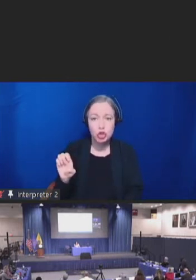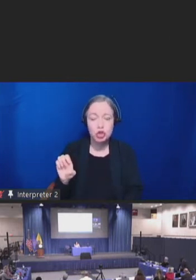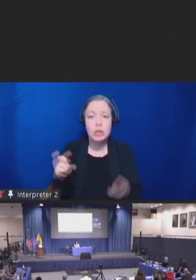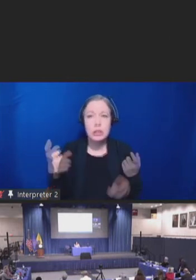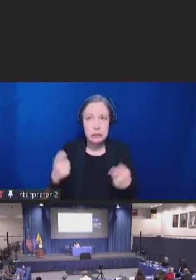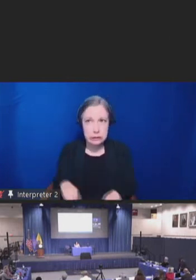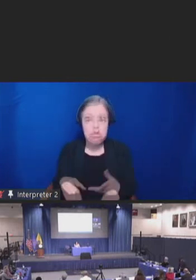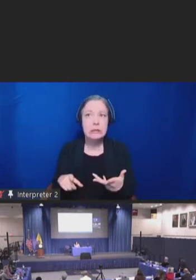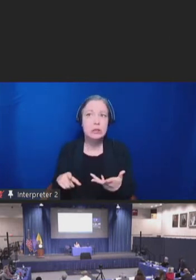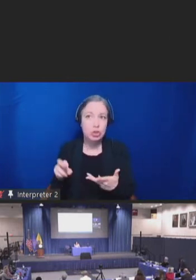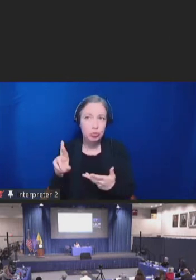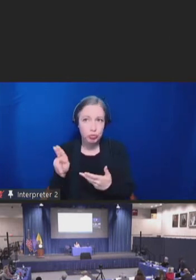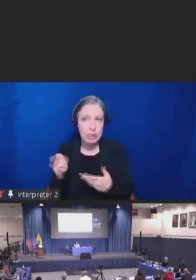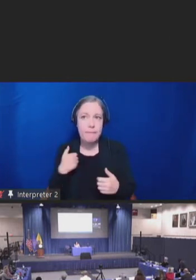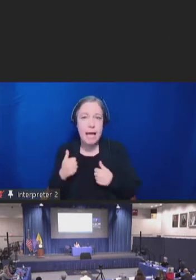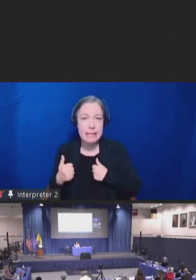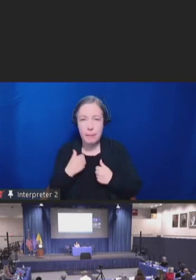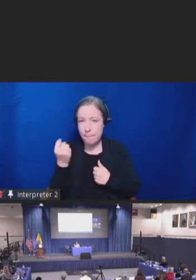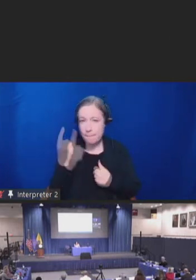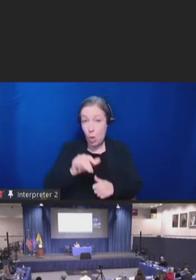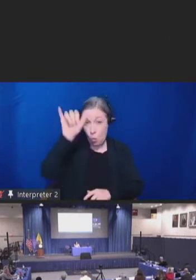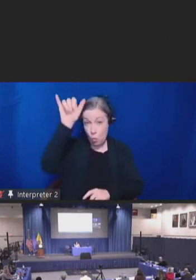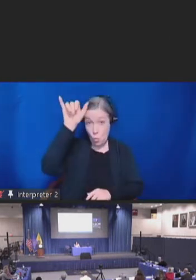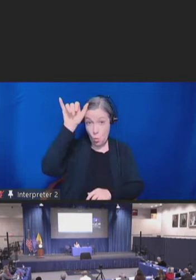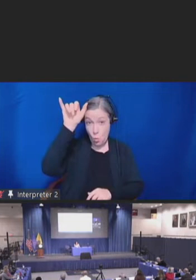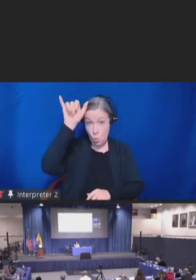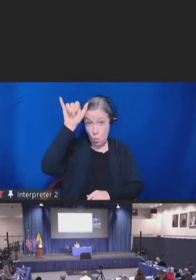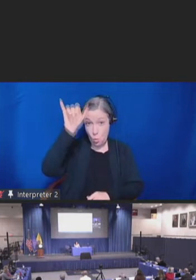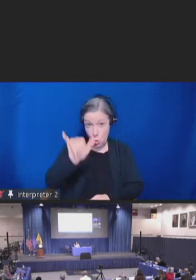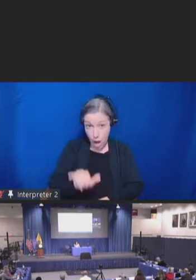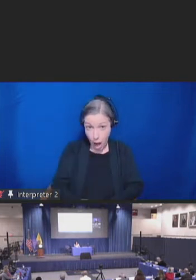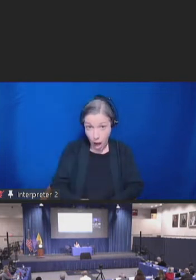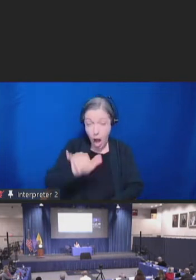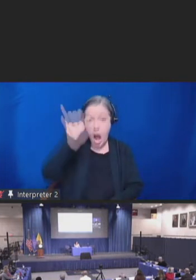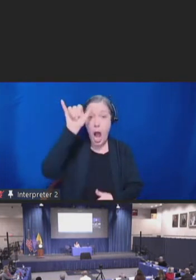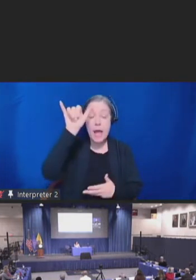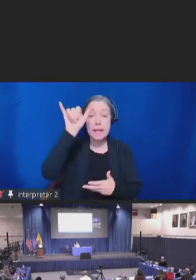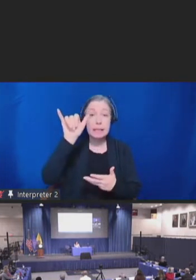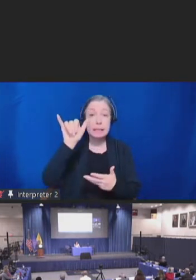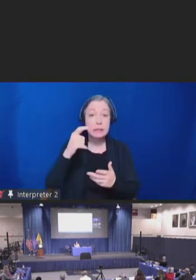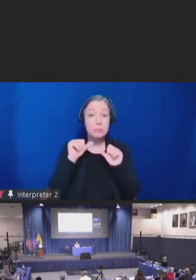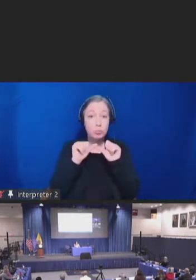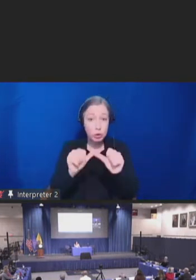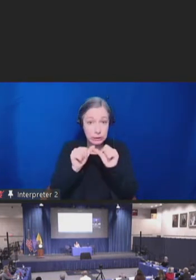So, the y-axis is persistent asthma per 10,000 person years.